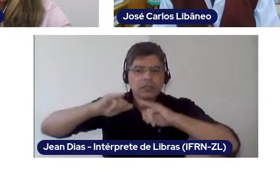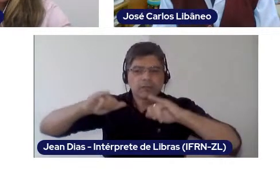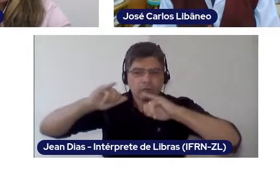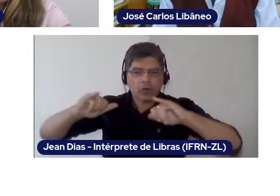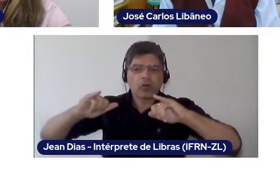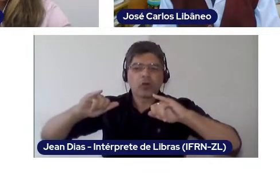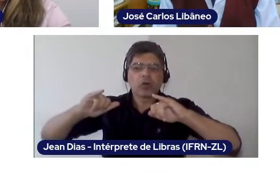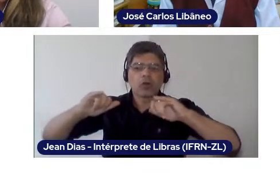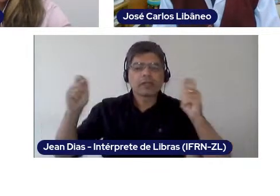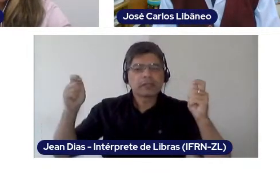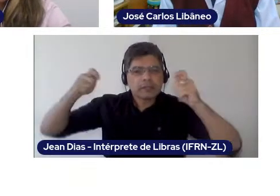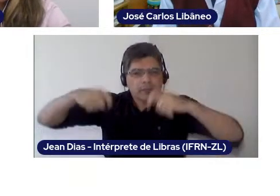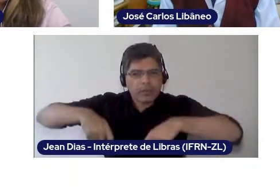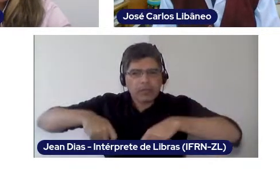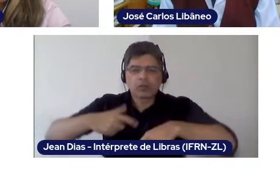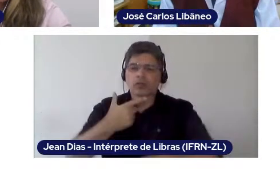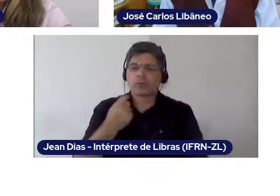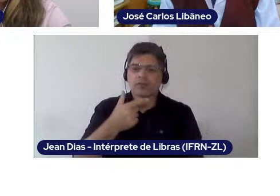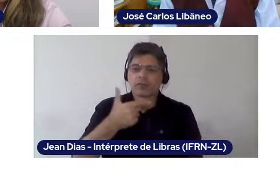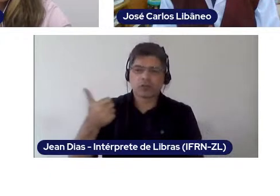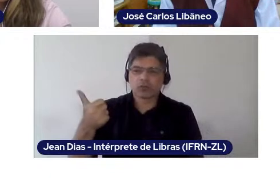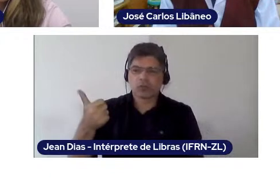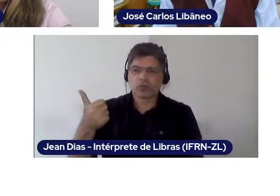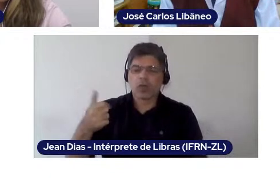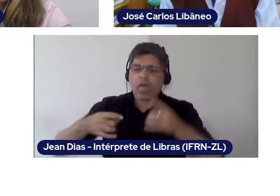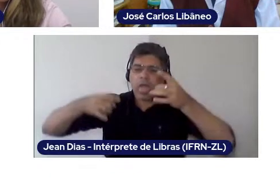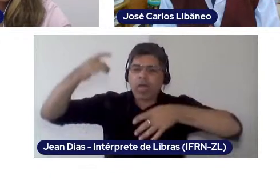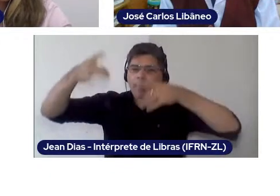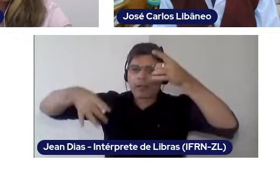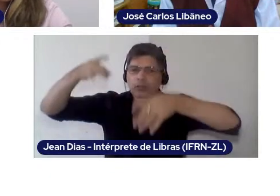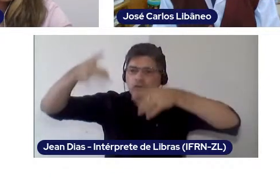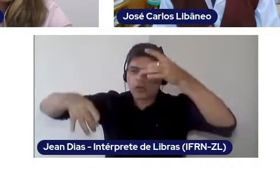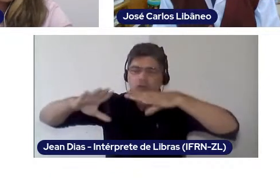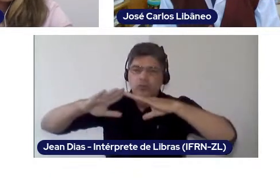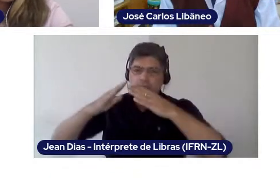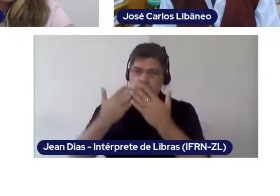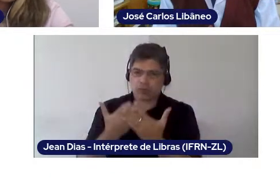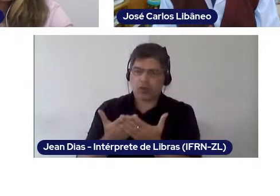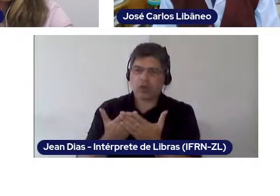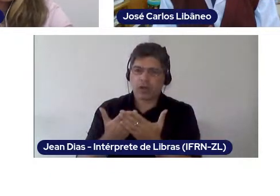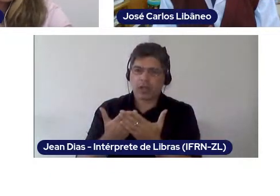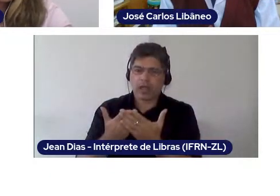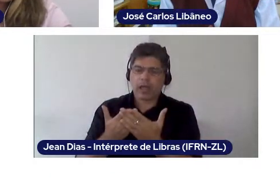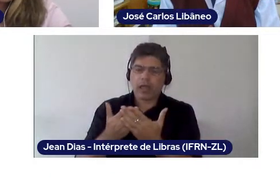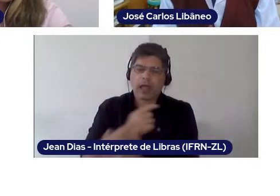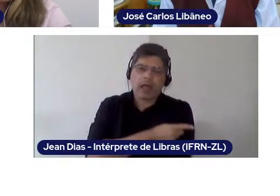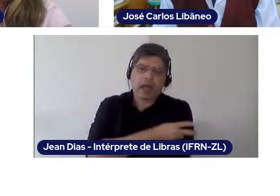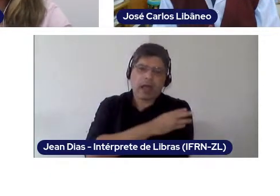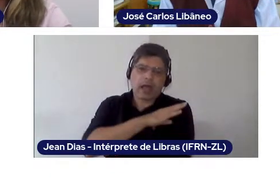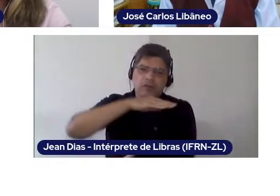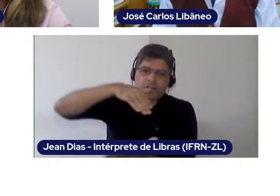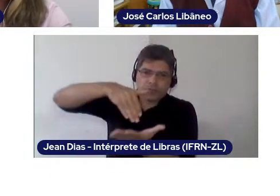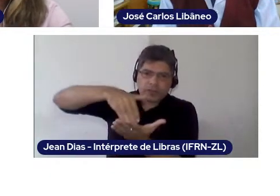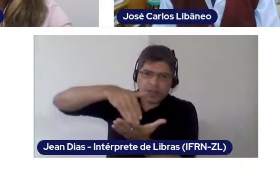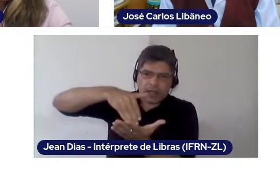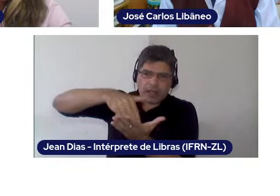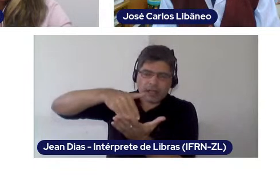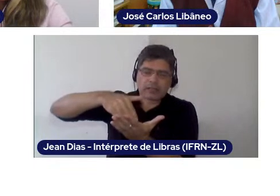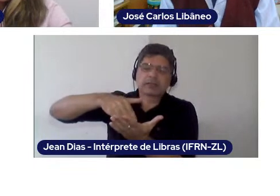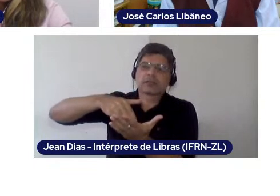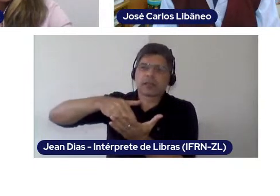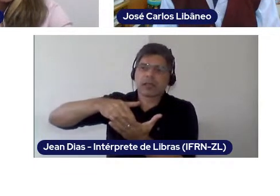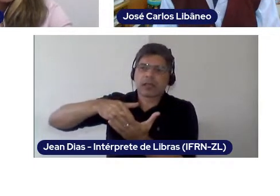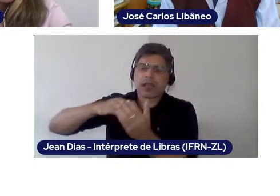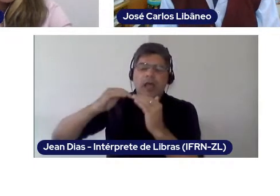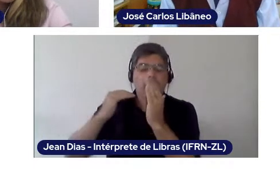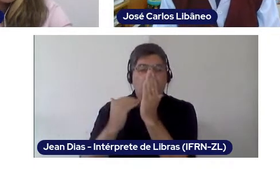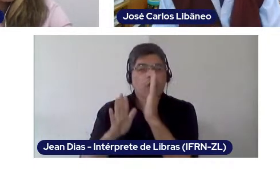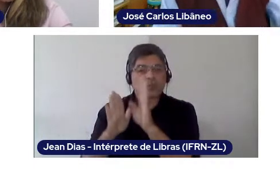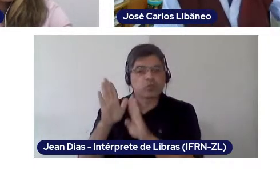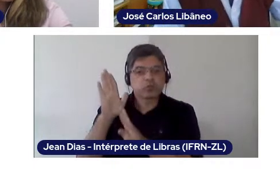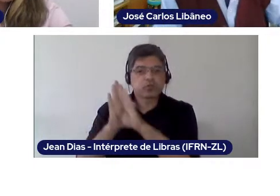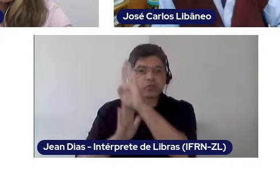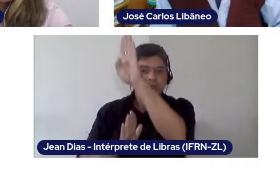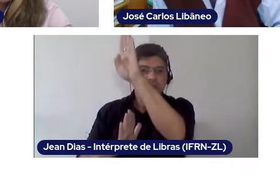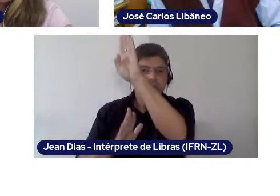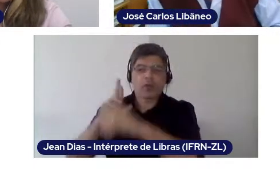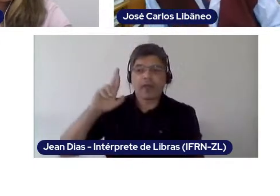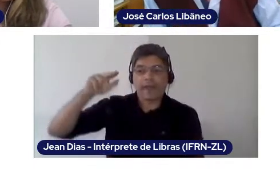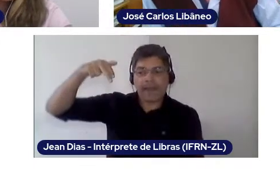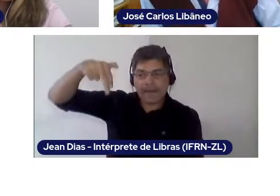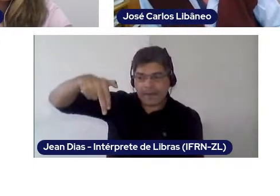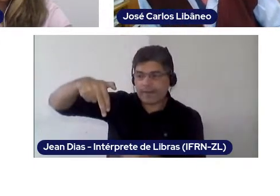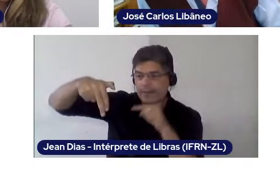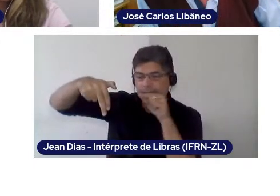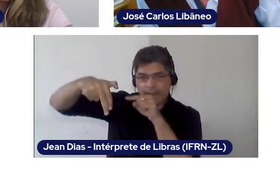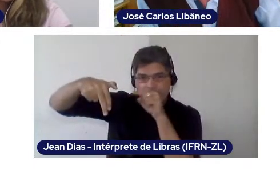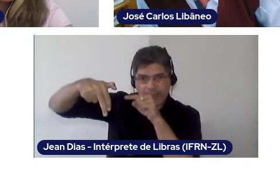The dropout rates, specially in basic and high school final years, are high. In RN (state) those rates are above 25% of the students.